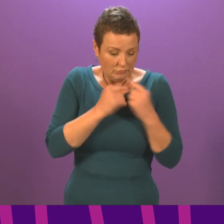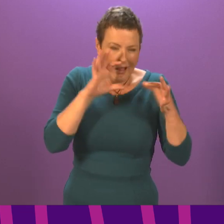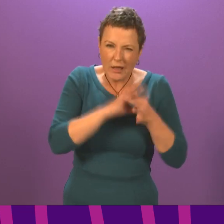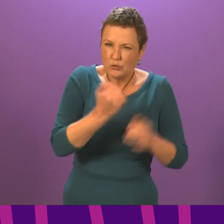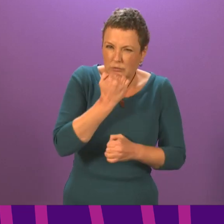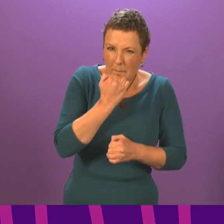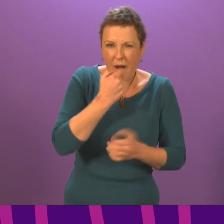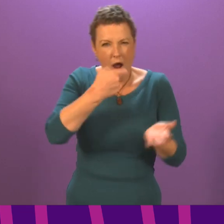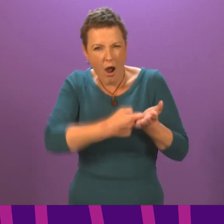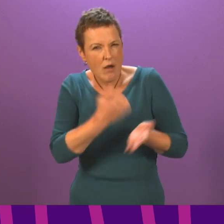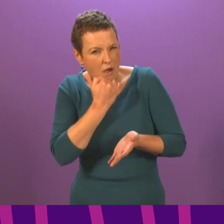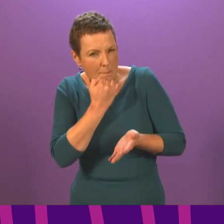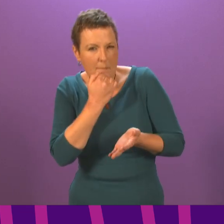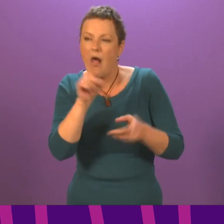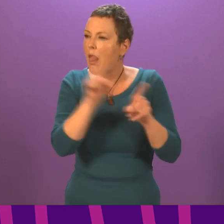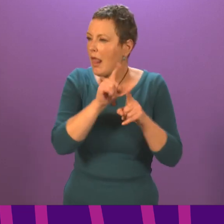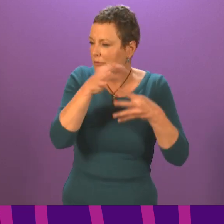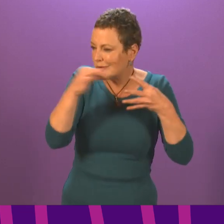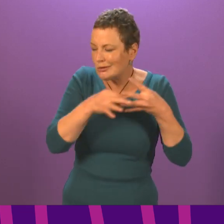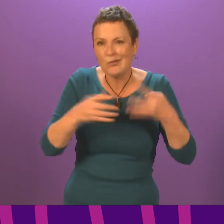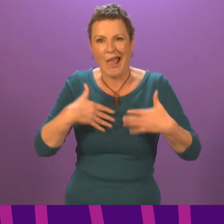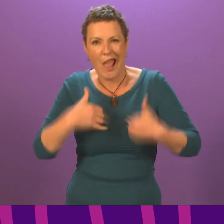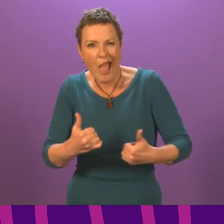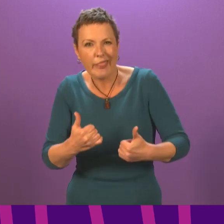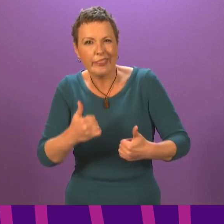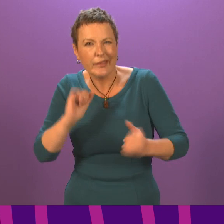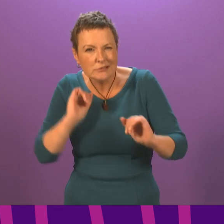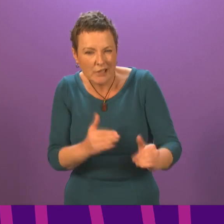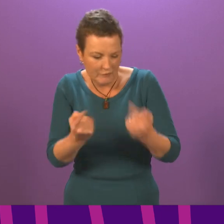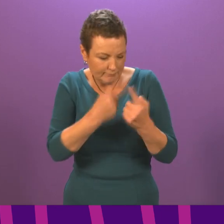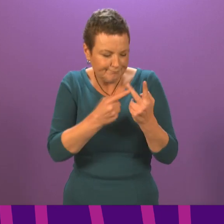and consideration of the four harms. That includes a report from the local incident